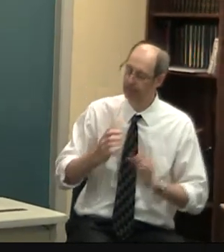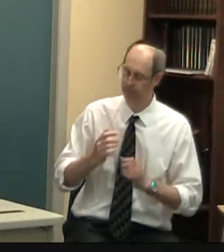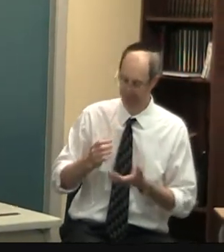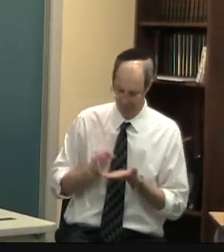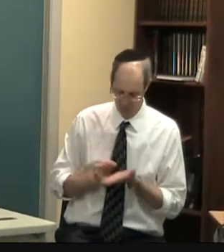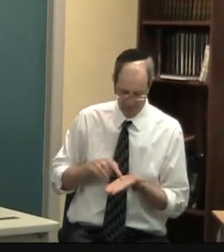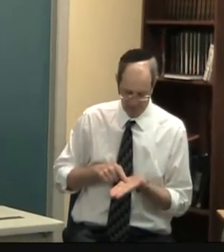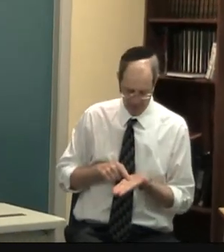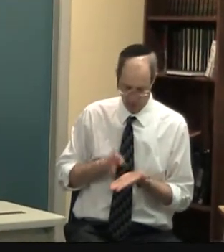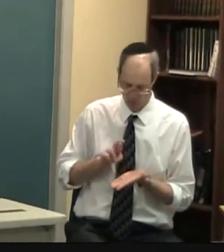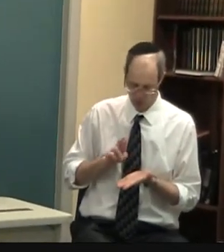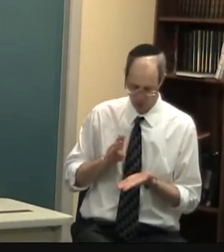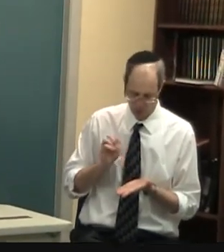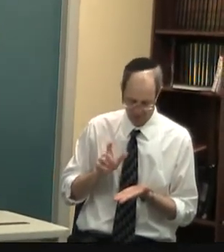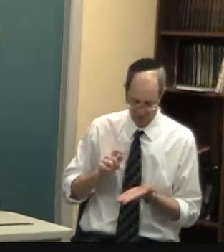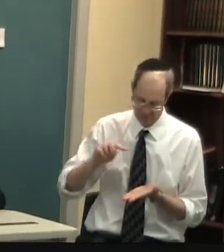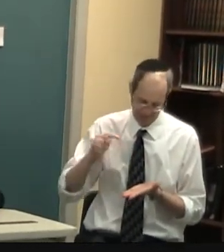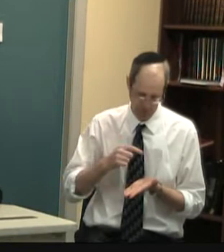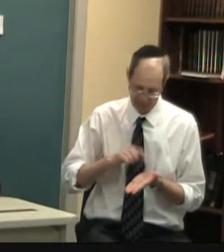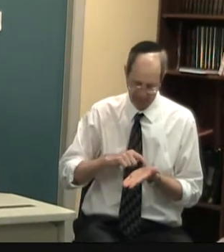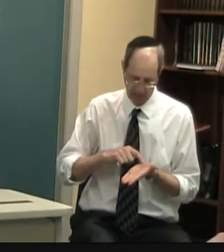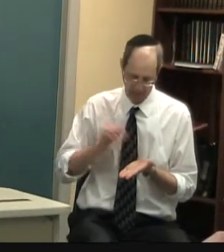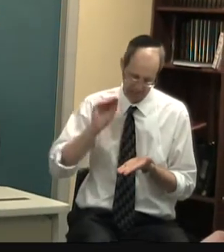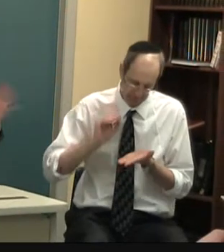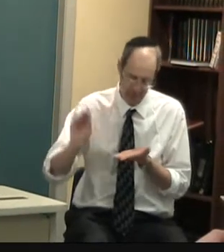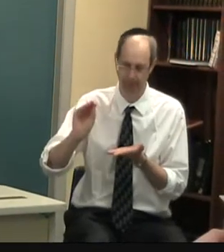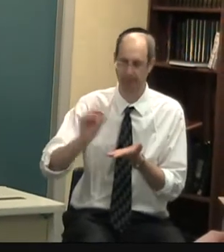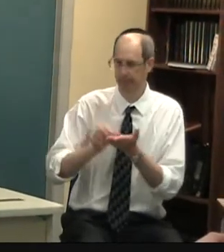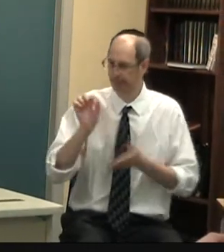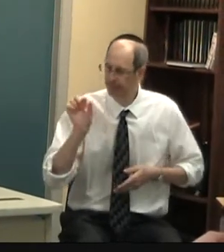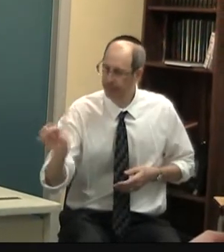that first opportunity i'll invest the money and my she yeah yeah what will be will be